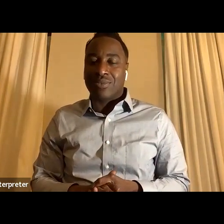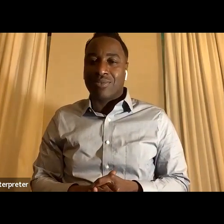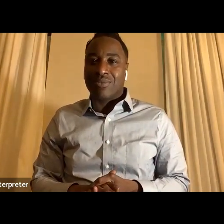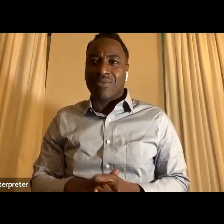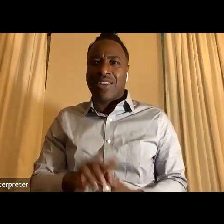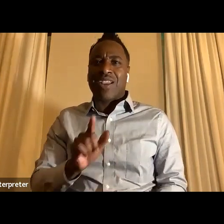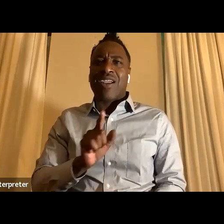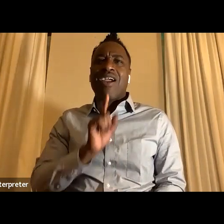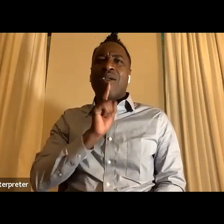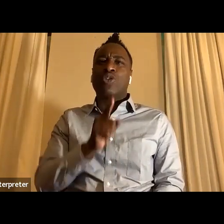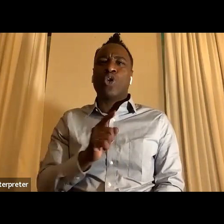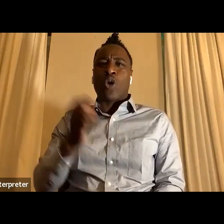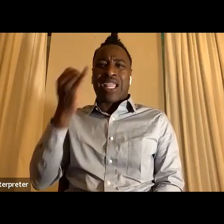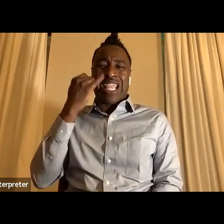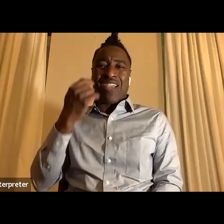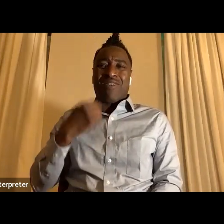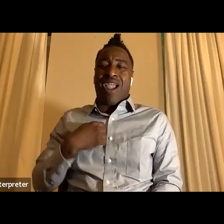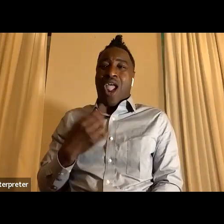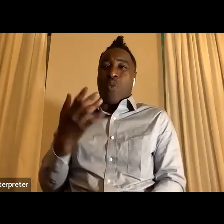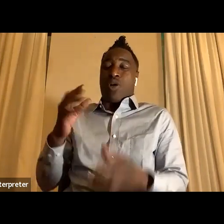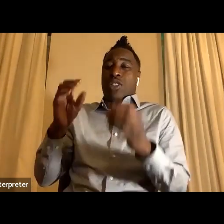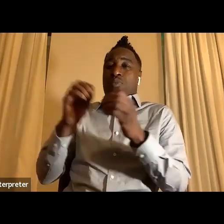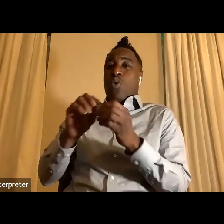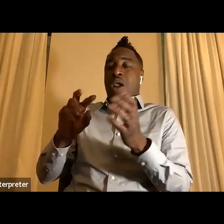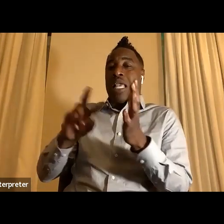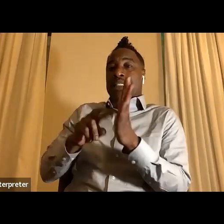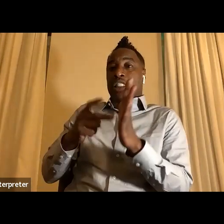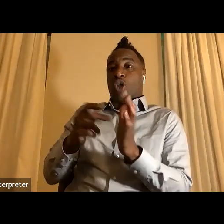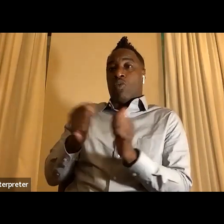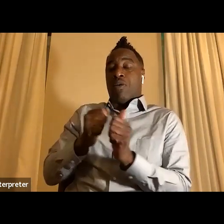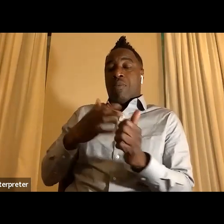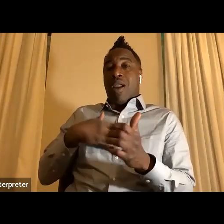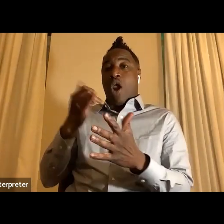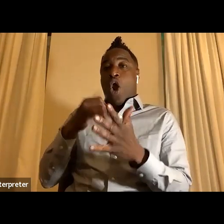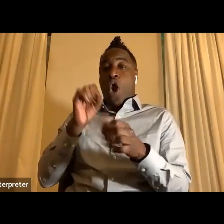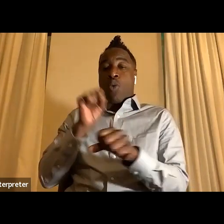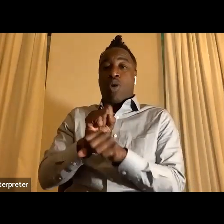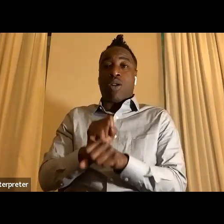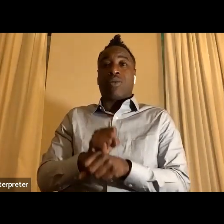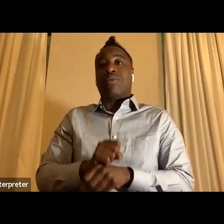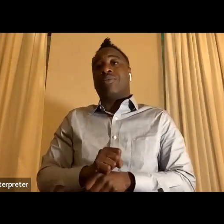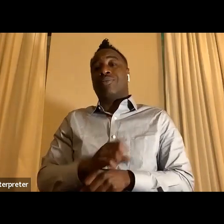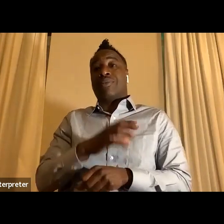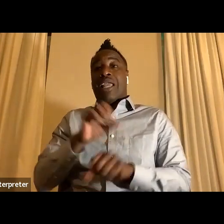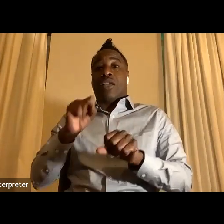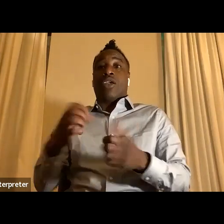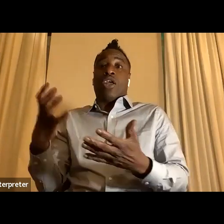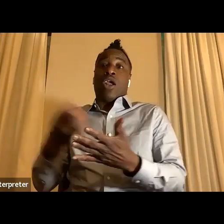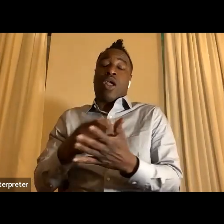with like my artwork or having more time to kind of capitalize off it. I suppose that it would.